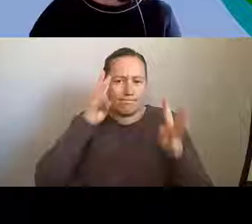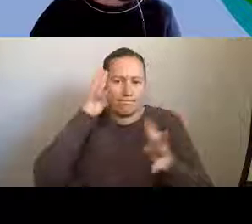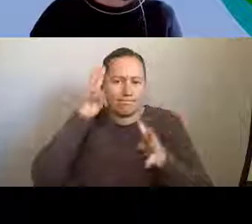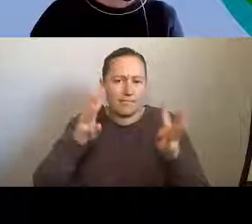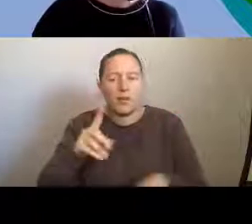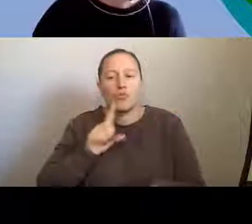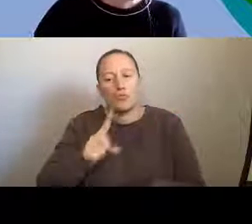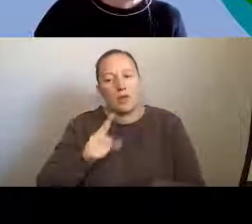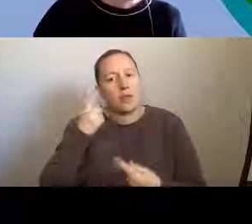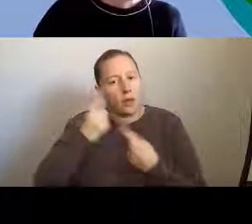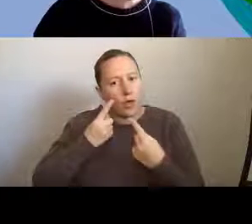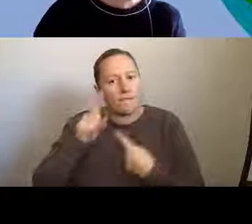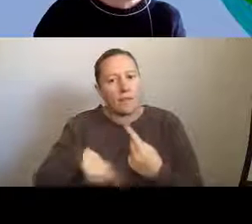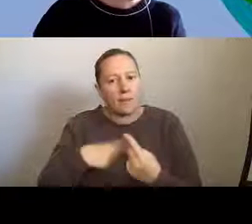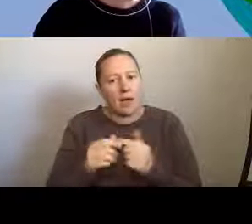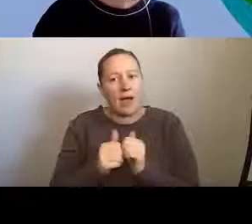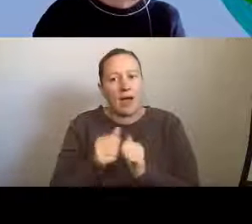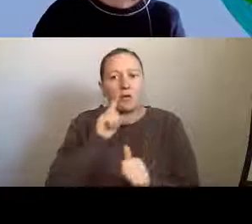about the way that you deliver this information.